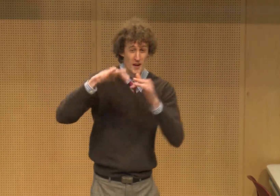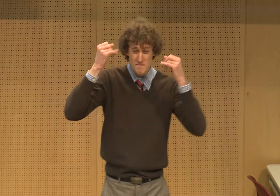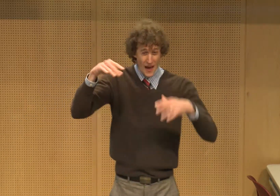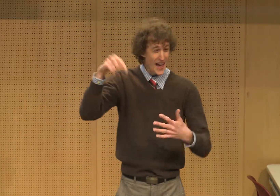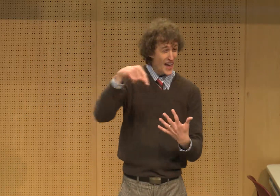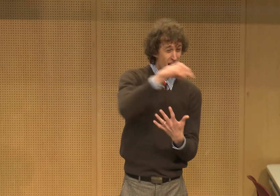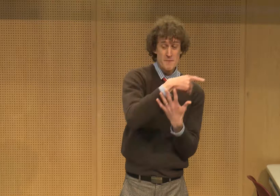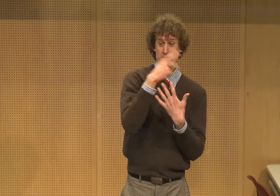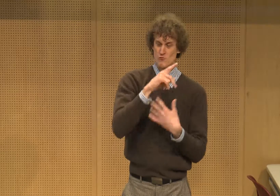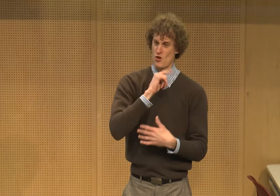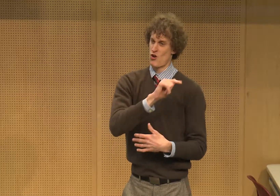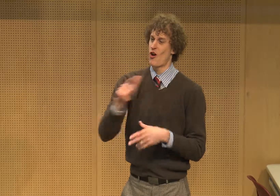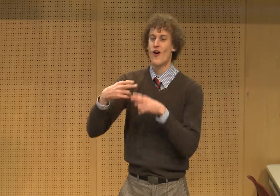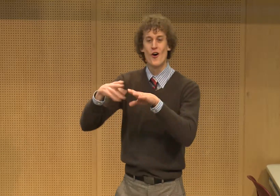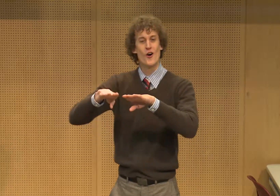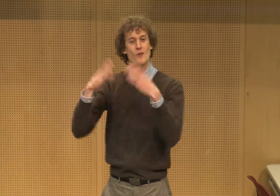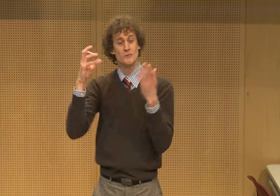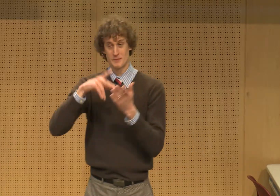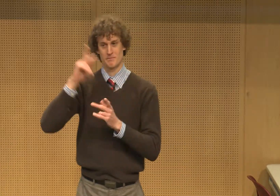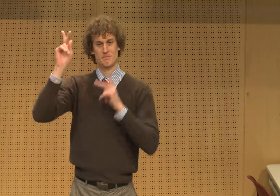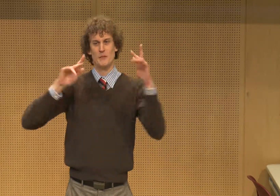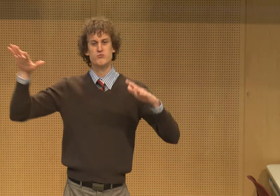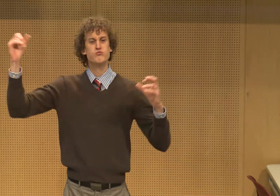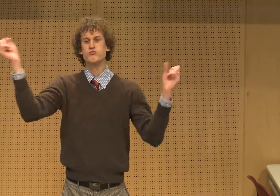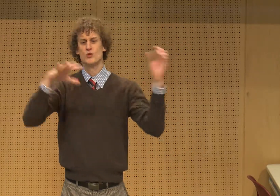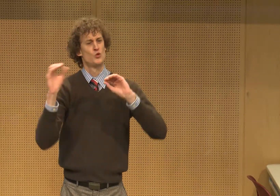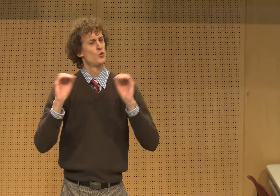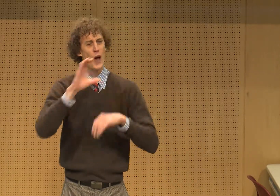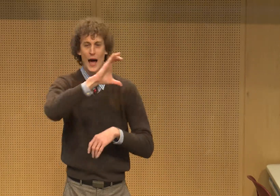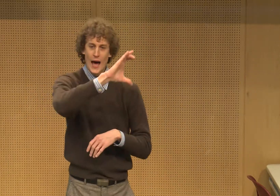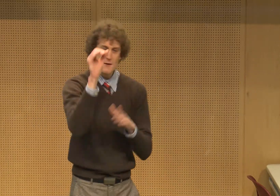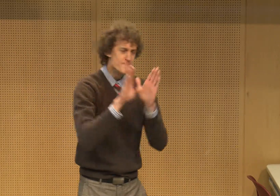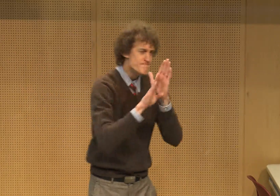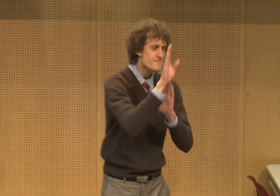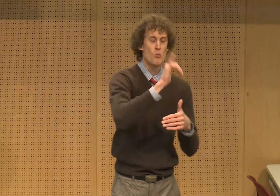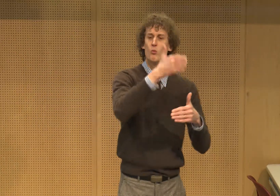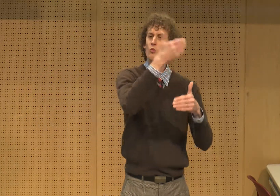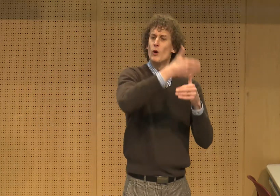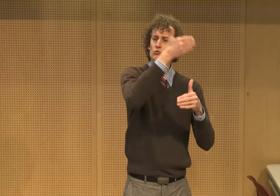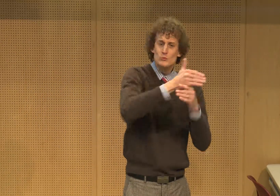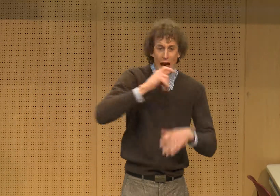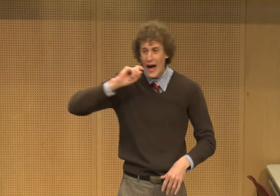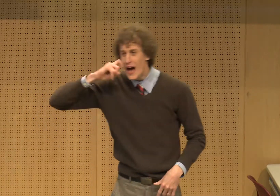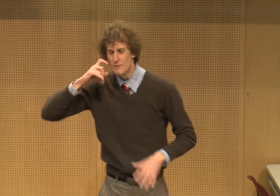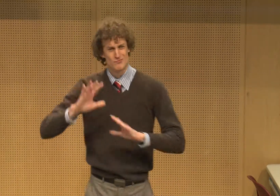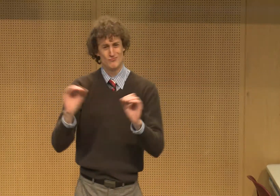Linux and Android are all things that were not yet started really.